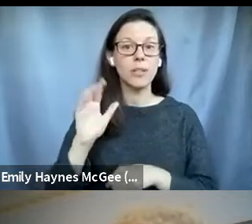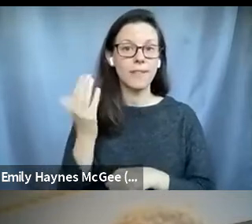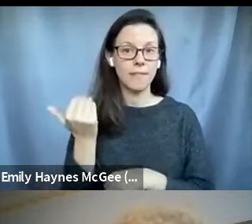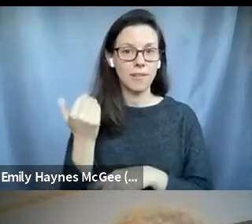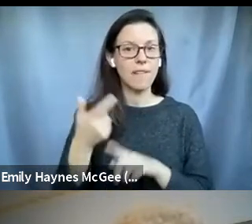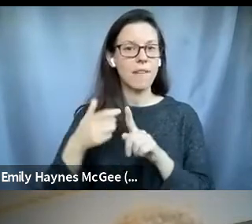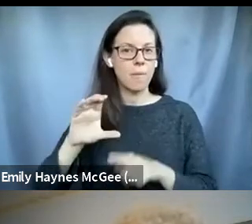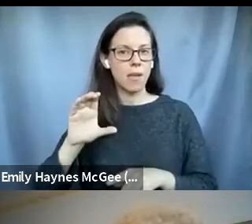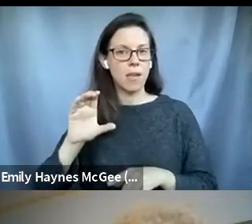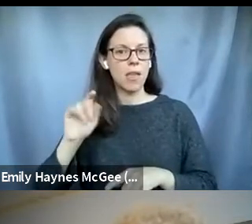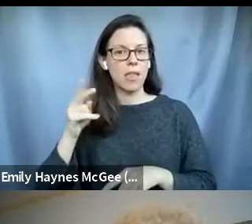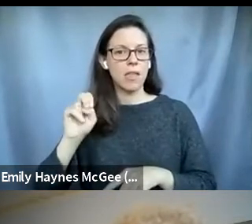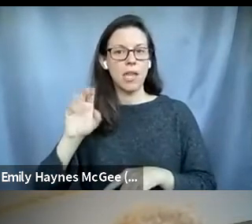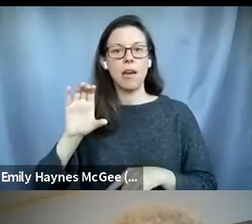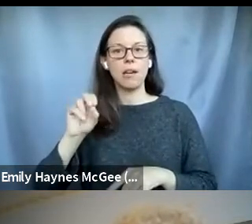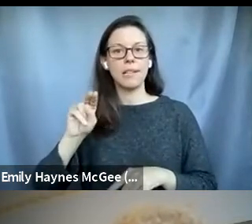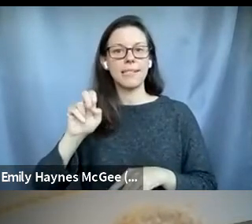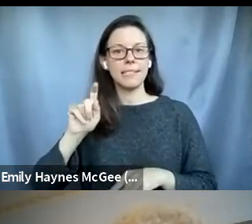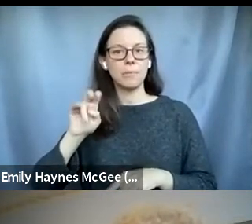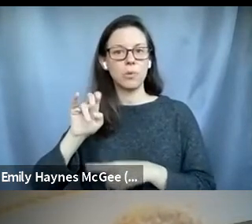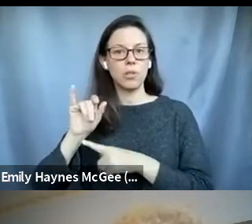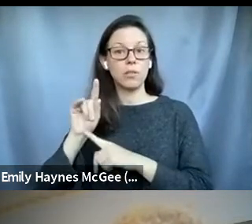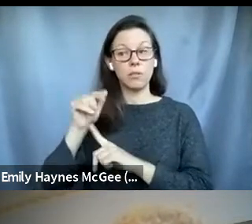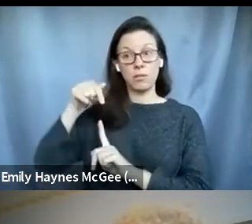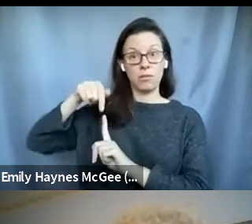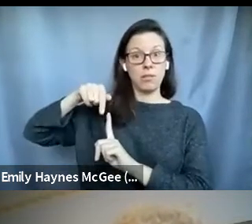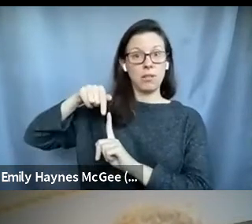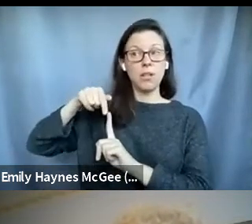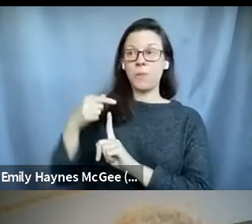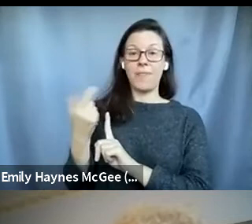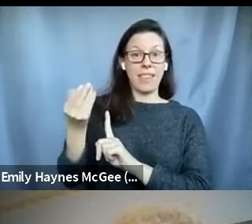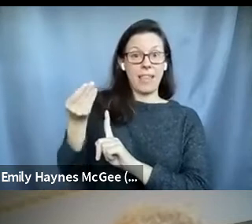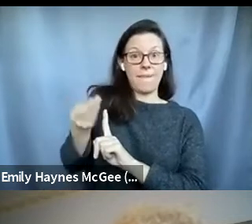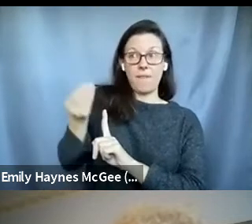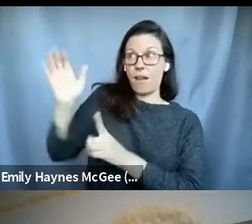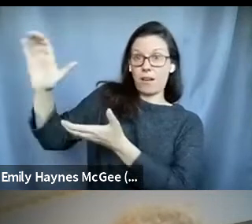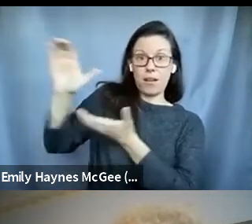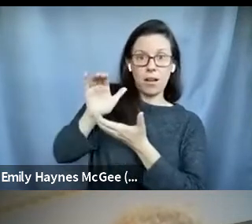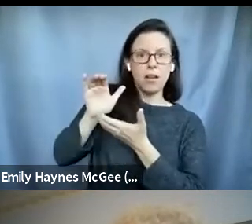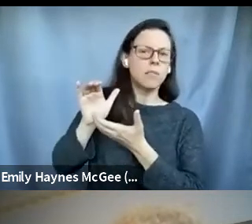contrarily, and they had received generous Funding, as we have, from the Andy Warhol